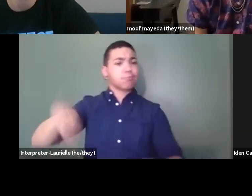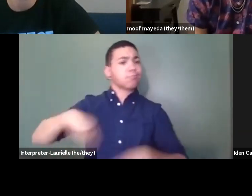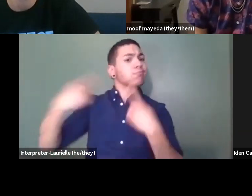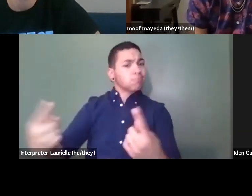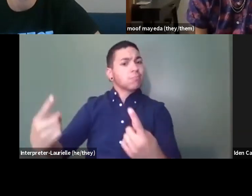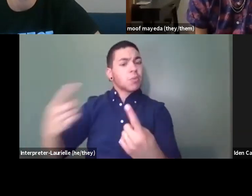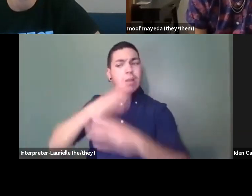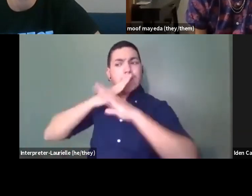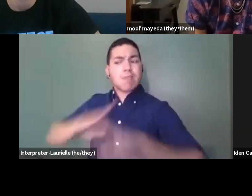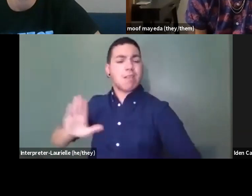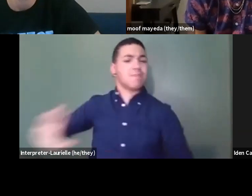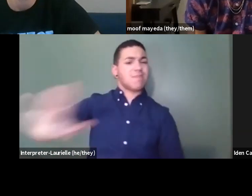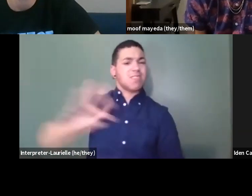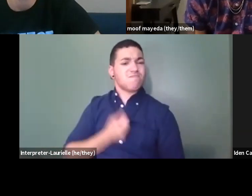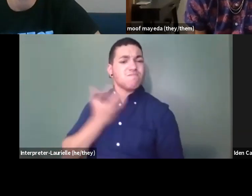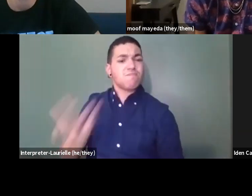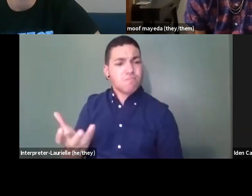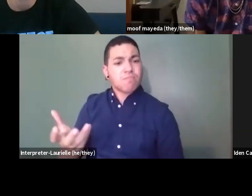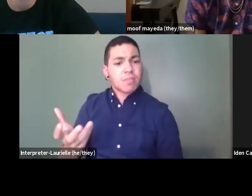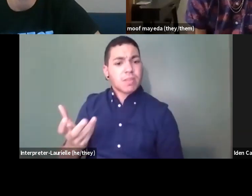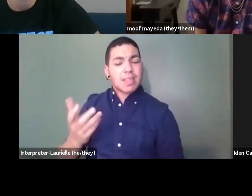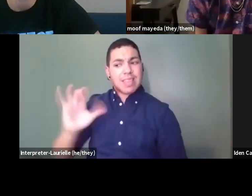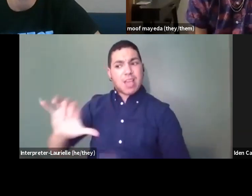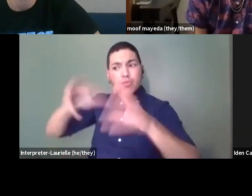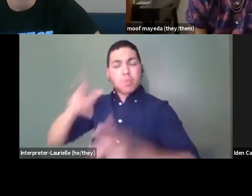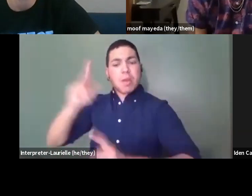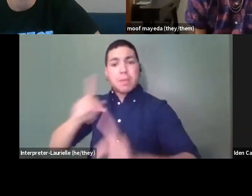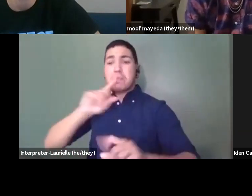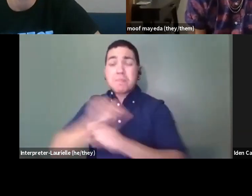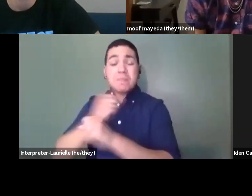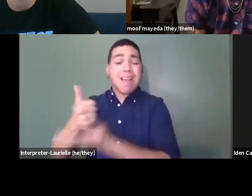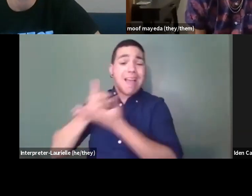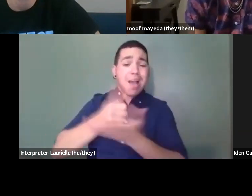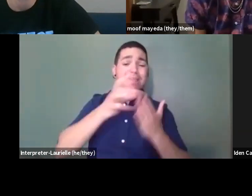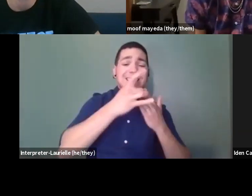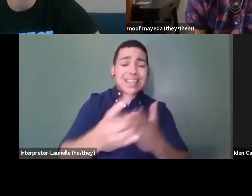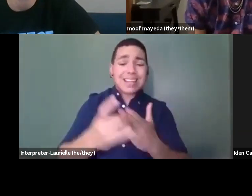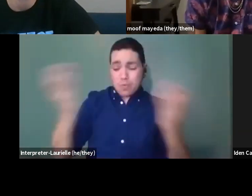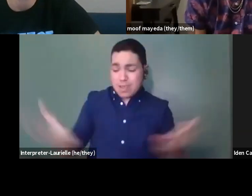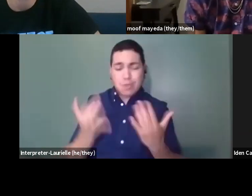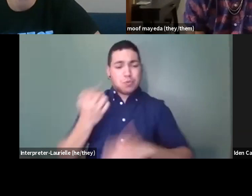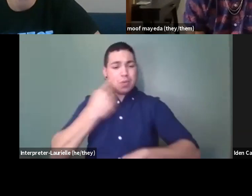As a matter of fact I think it was my second week at BRO, the governor signed it into law last year.